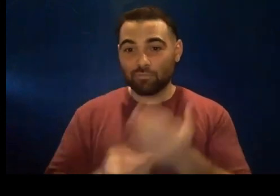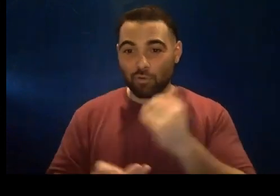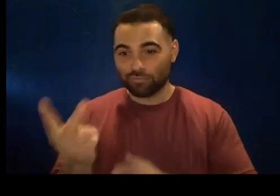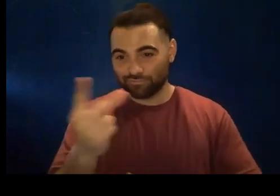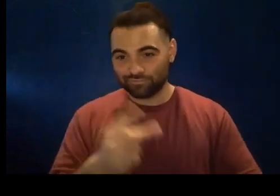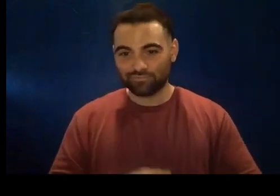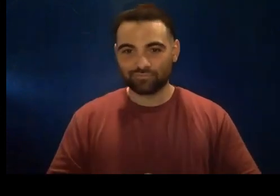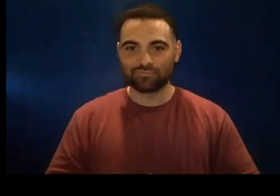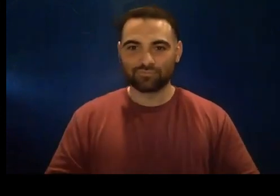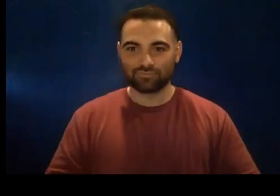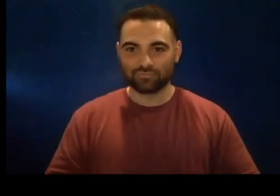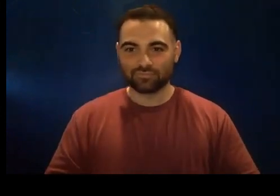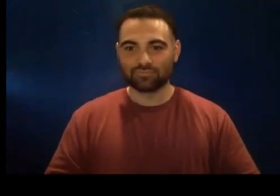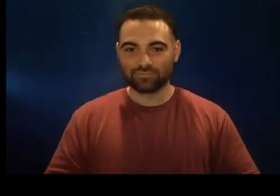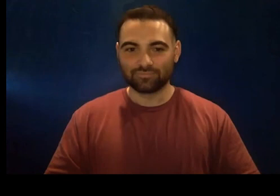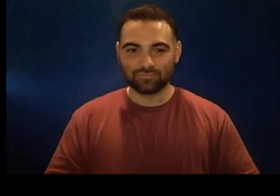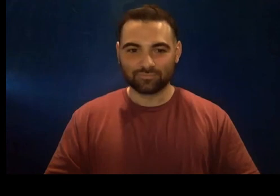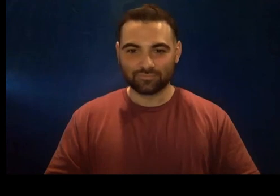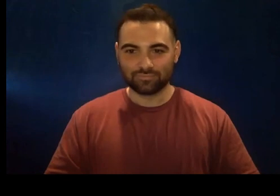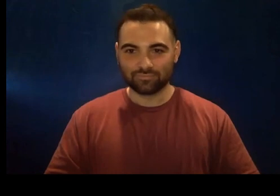as well as the work that you're doing. Thanks for having us.